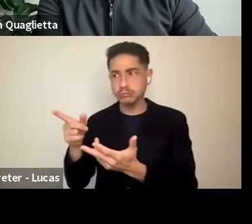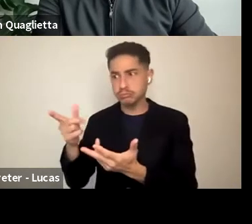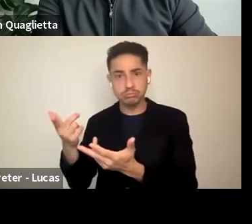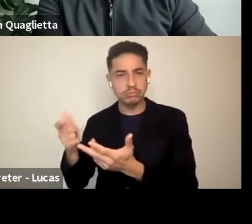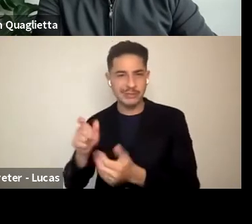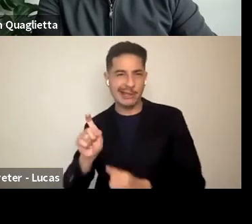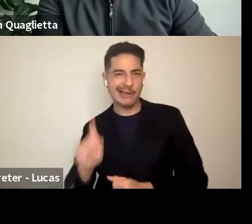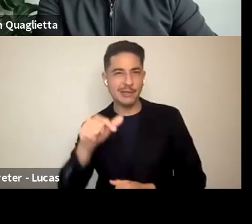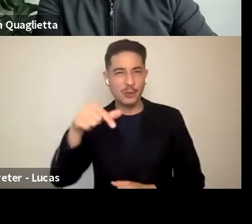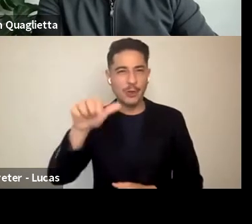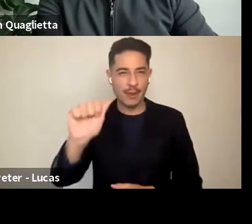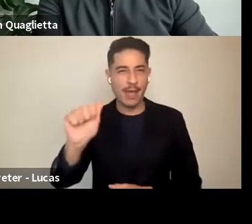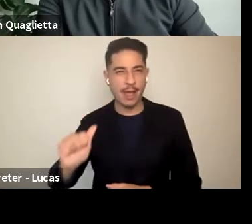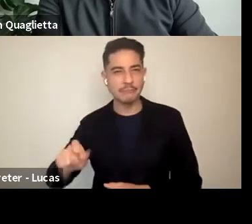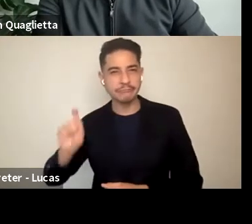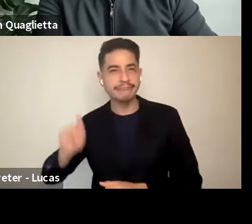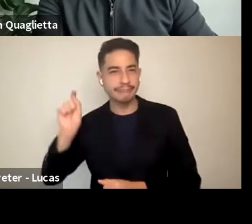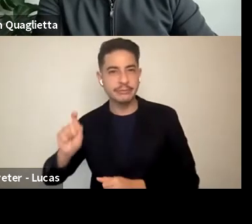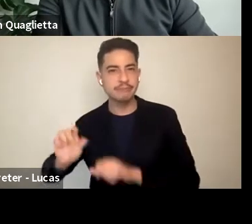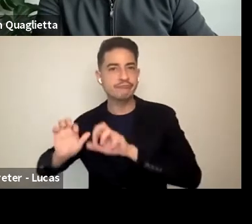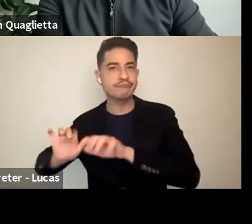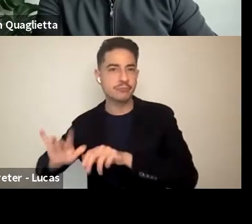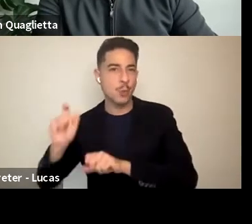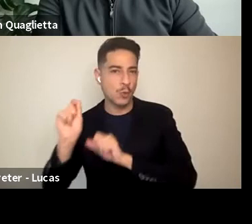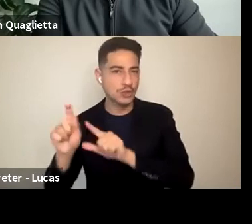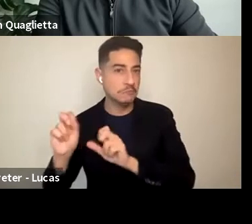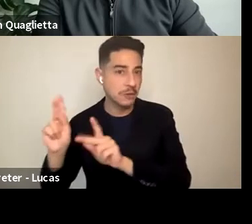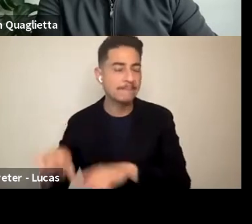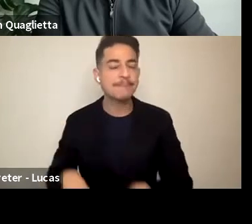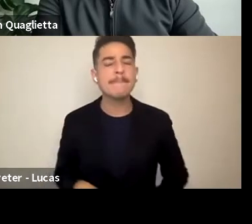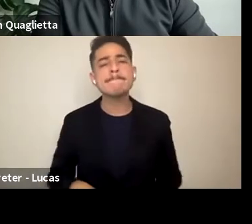Accessibility and SEO, how do they work well together?